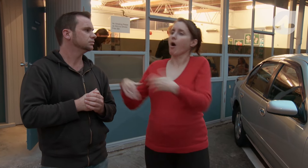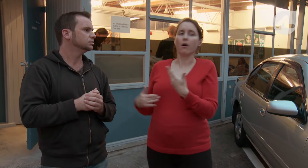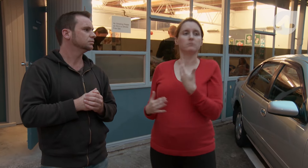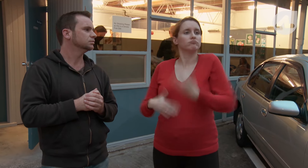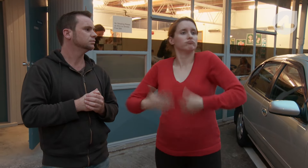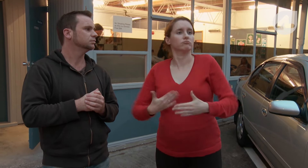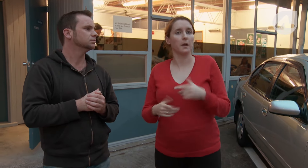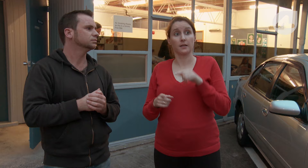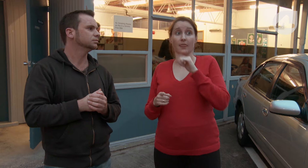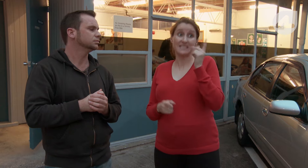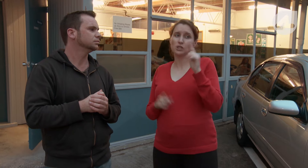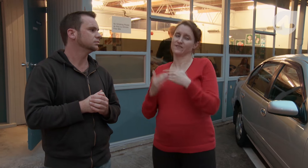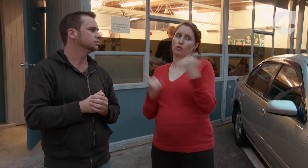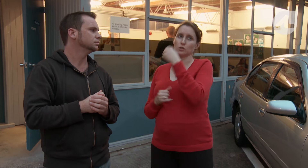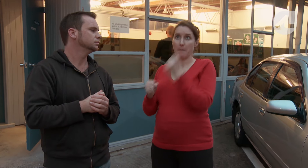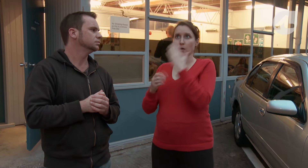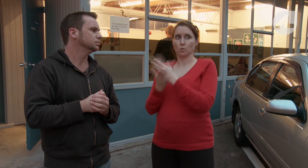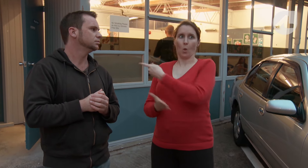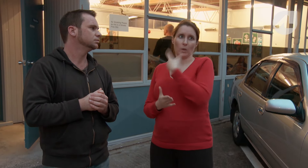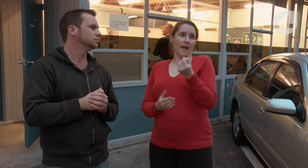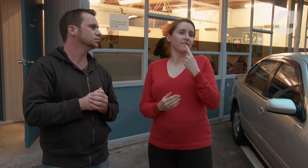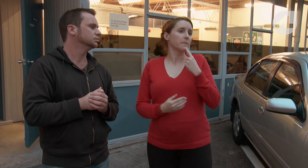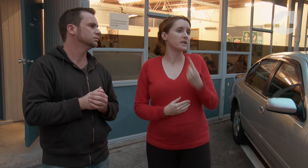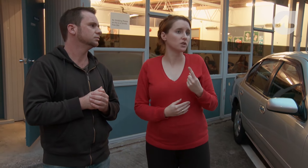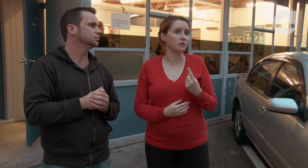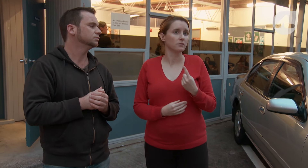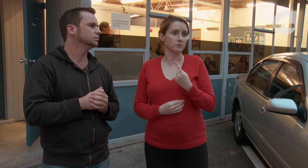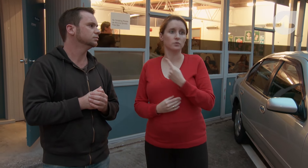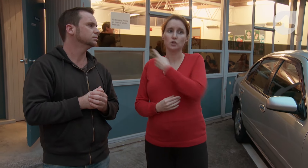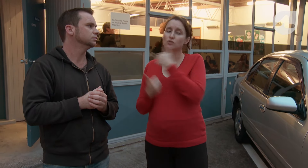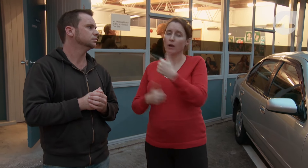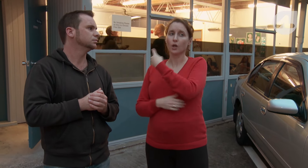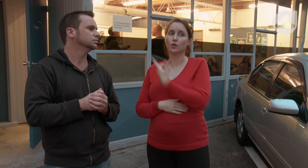The teacher is very good at making certain that we do have access to the information